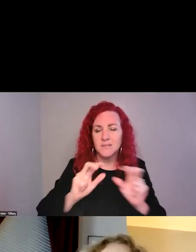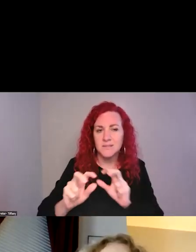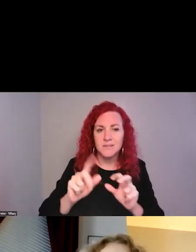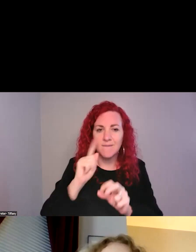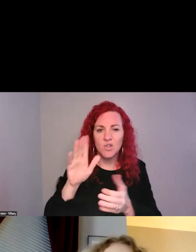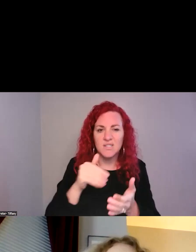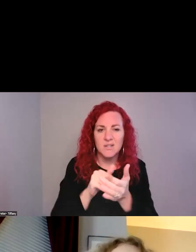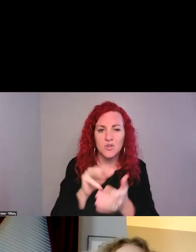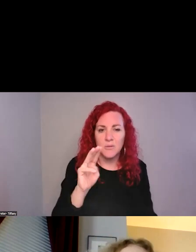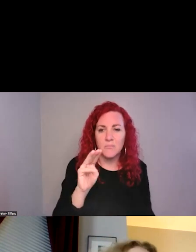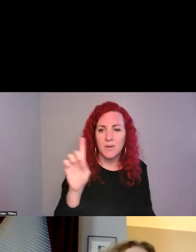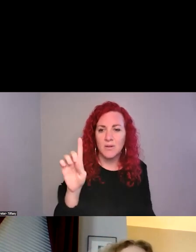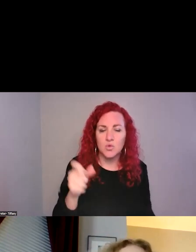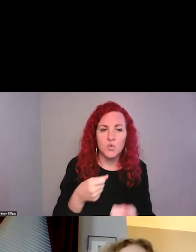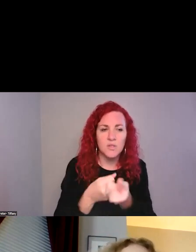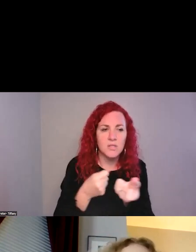TO SUPPORT THIS.